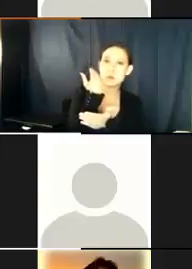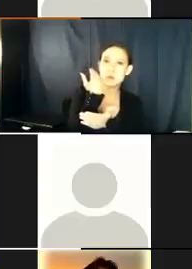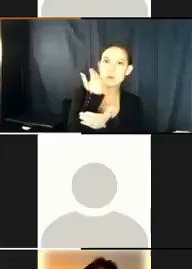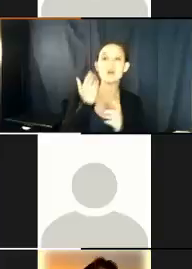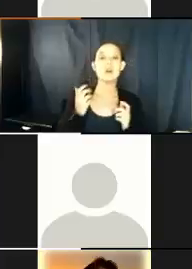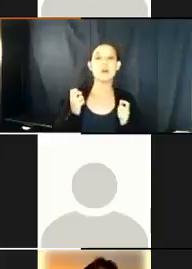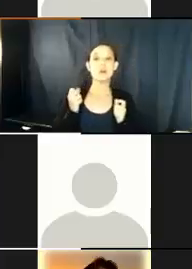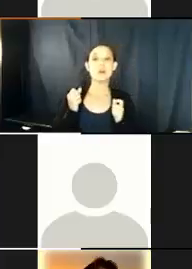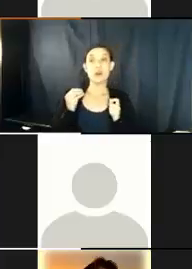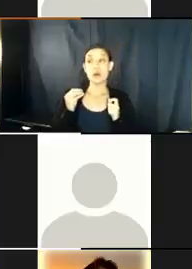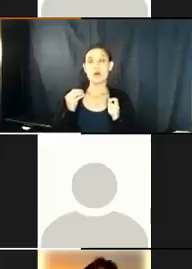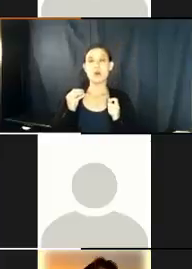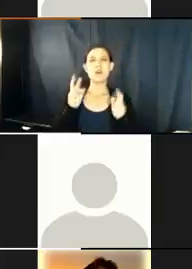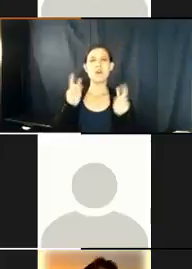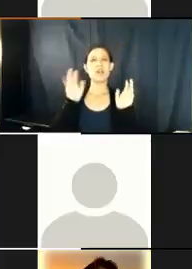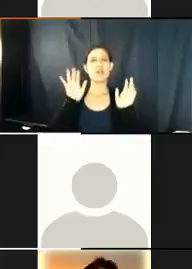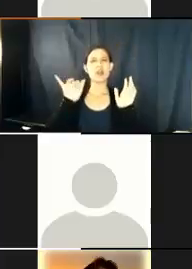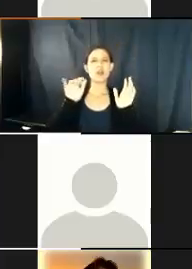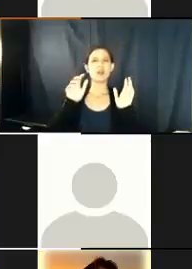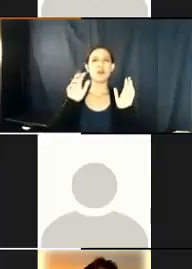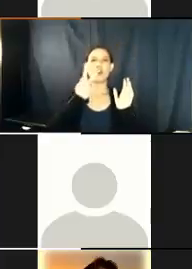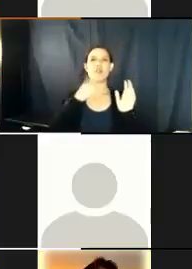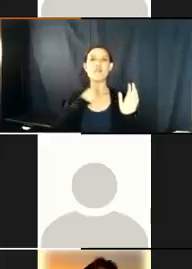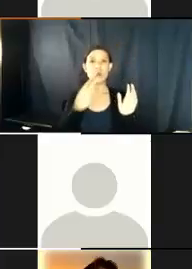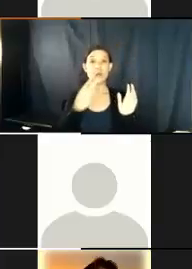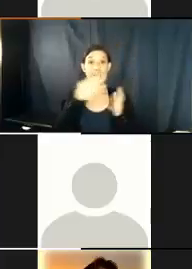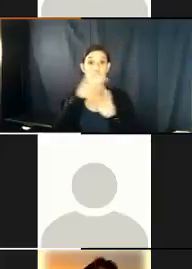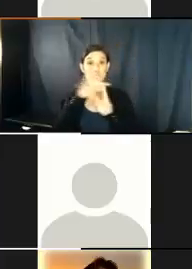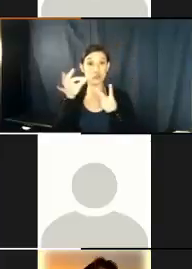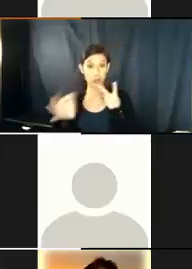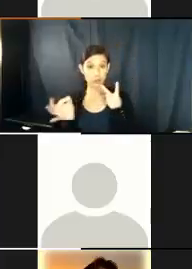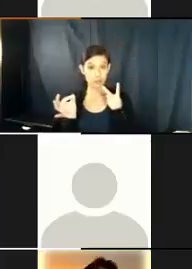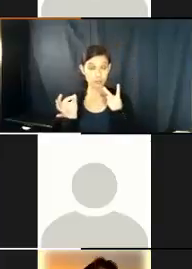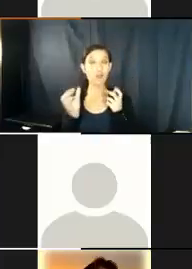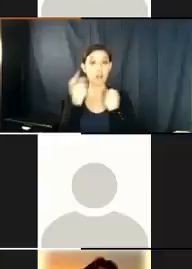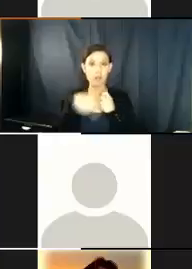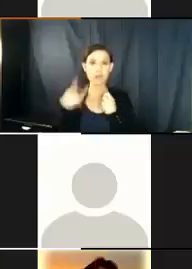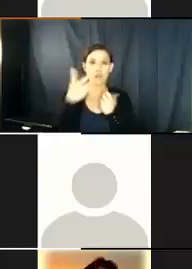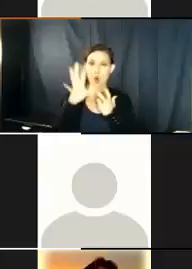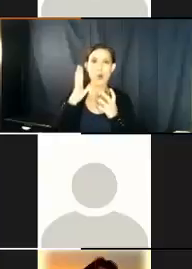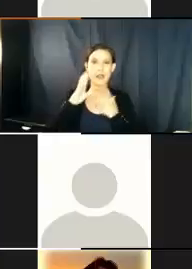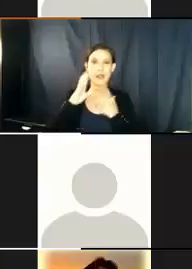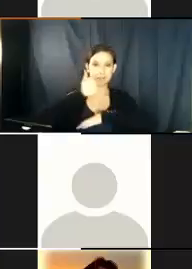voice and choice, to take a risk with an assignment to try something new to demonstrate their